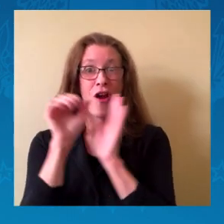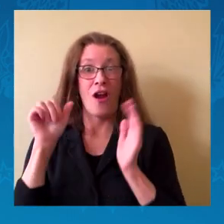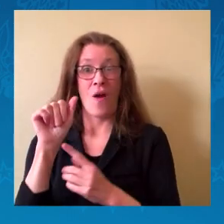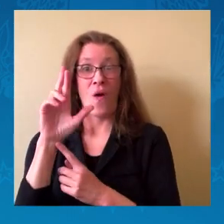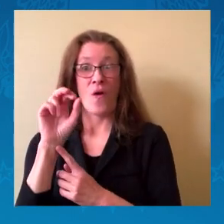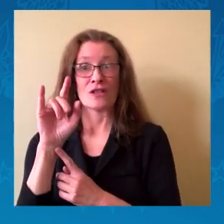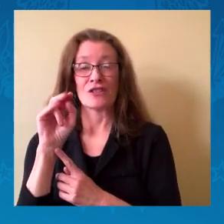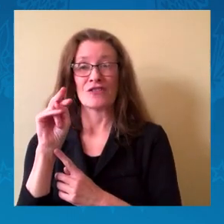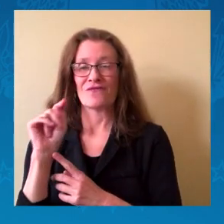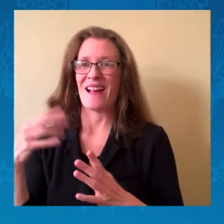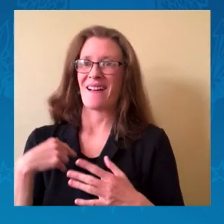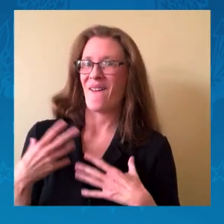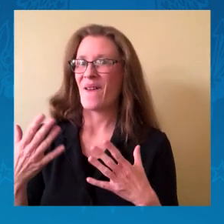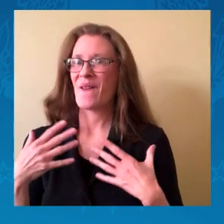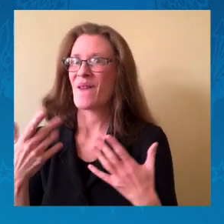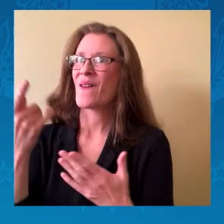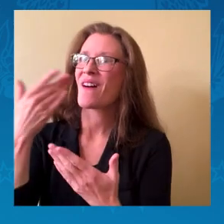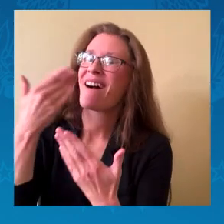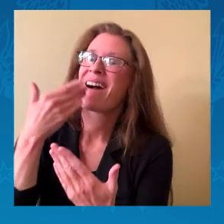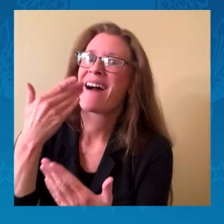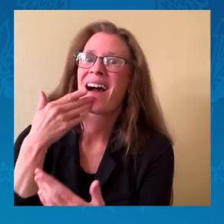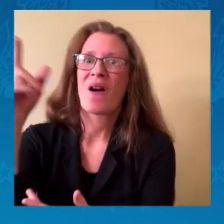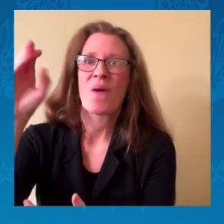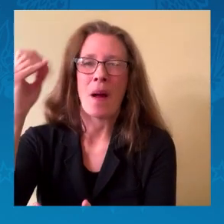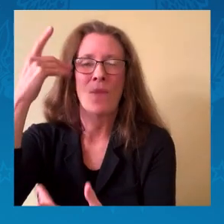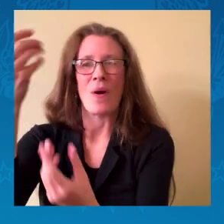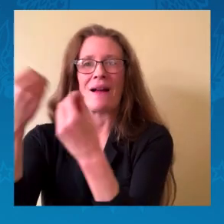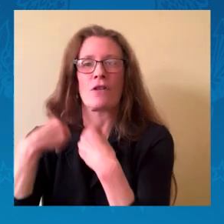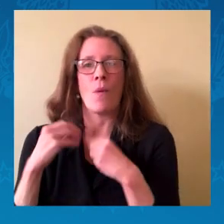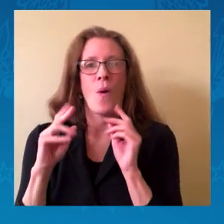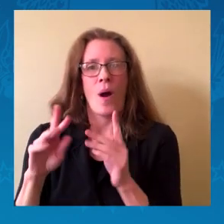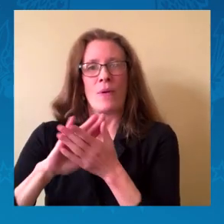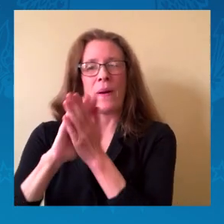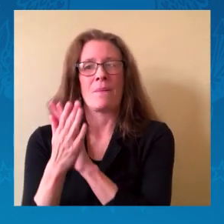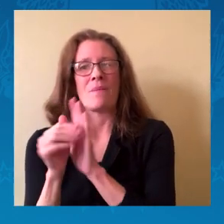We're going to do this by working with states, industries and communities to strengthen